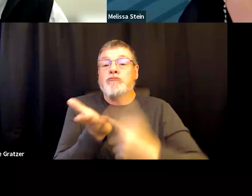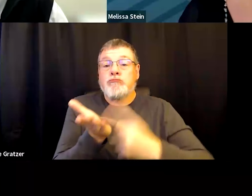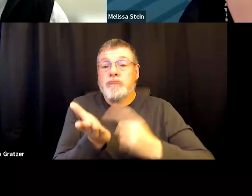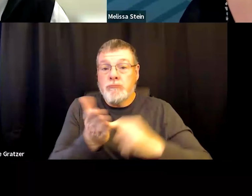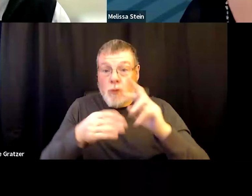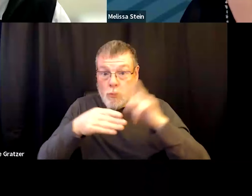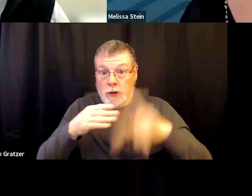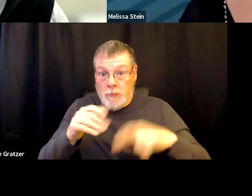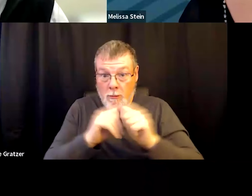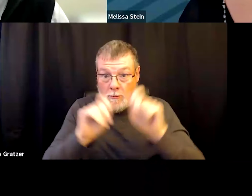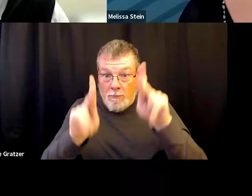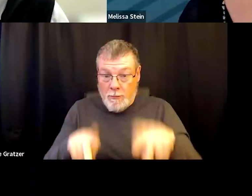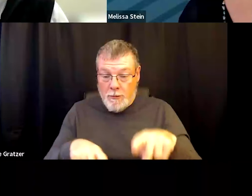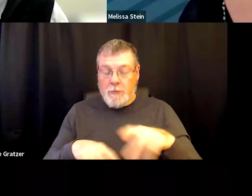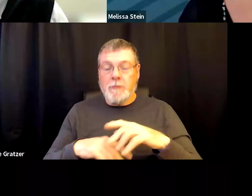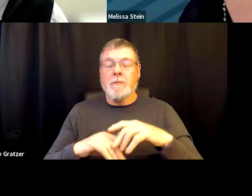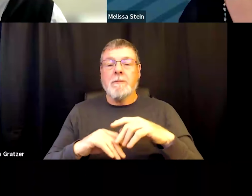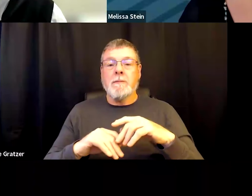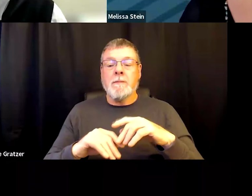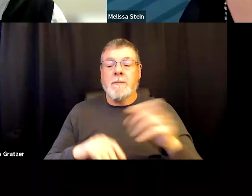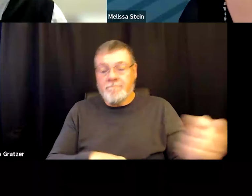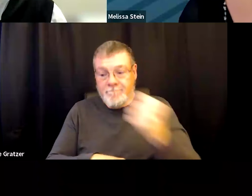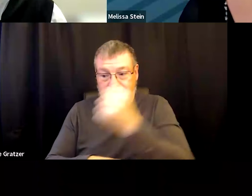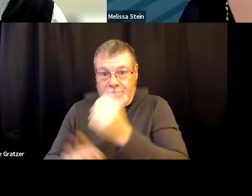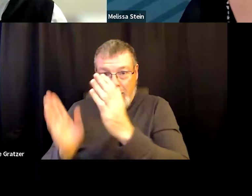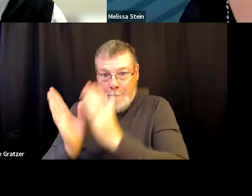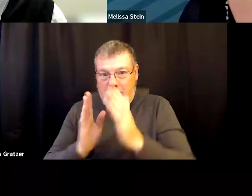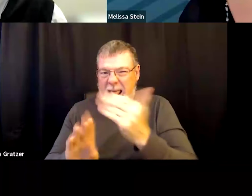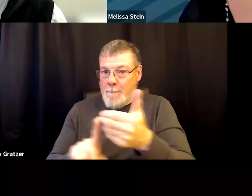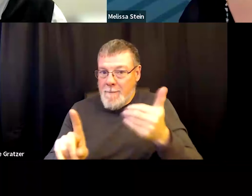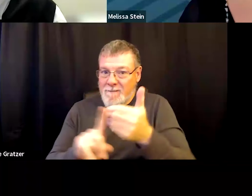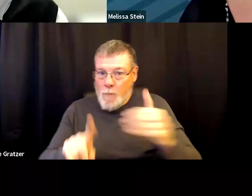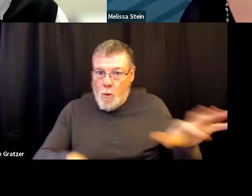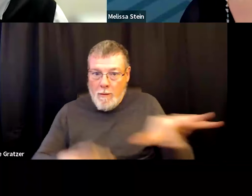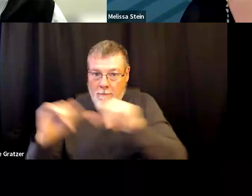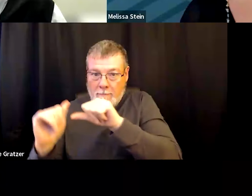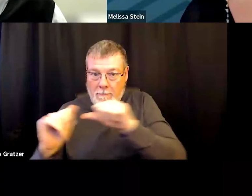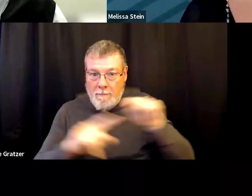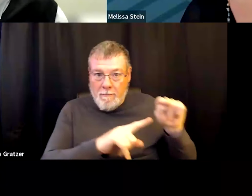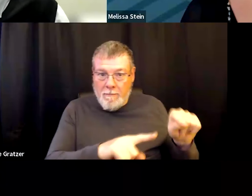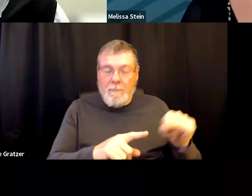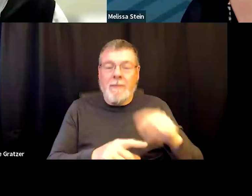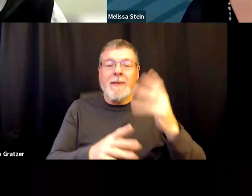with the person at the point of reentry planning prior to release to get any additional information